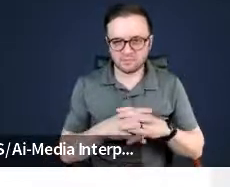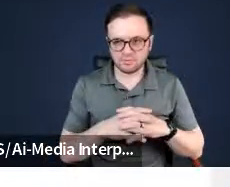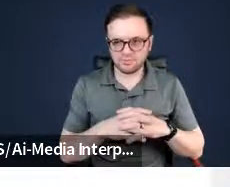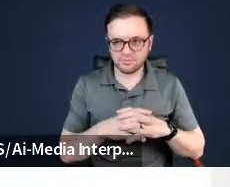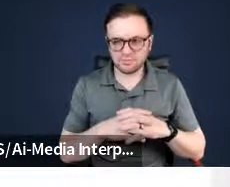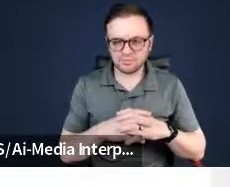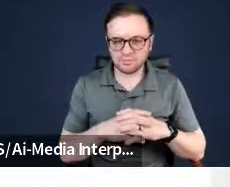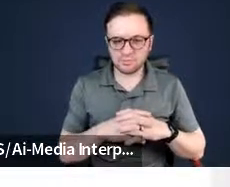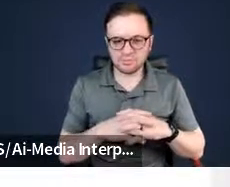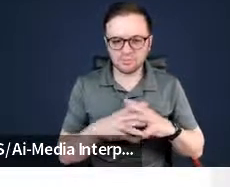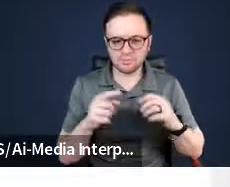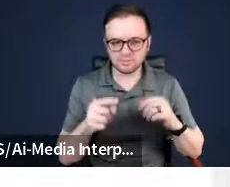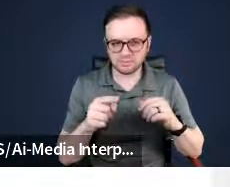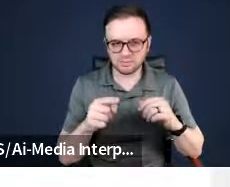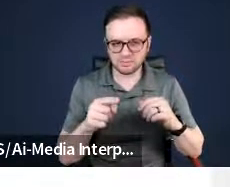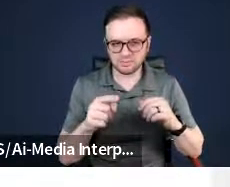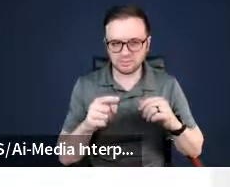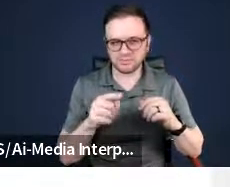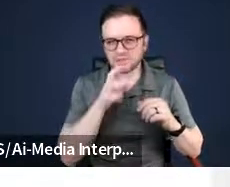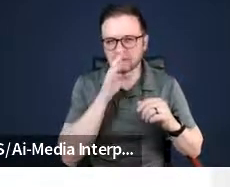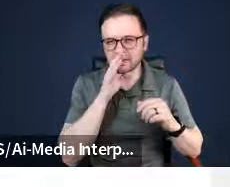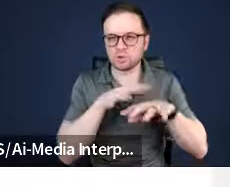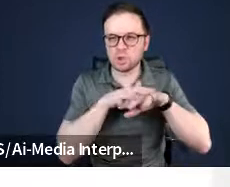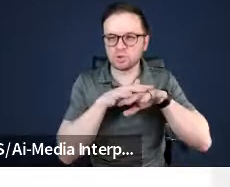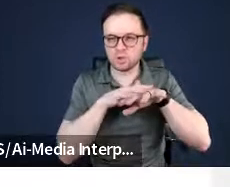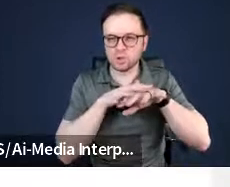(indiscernible)